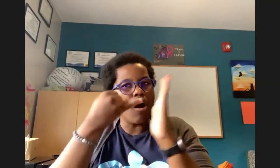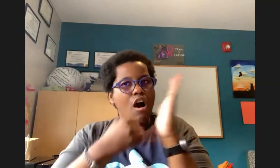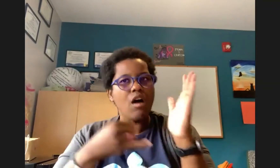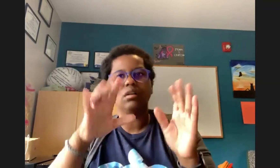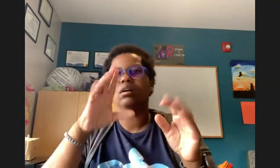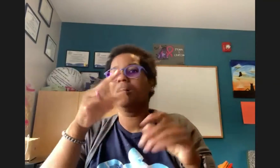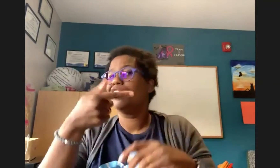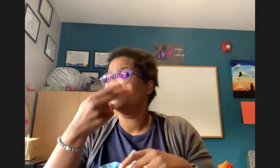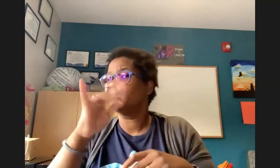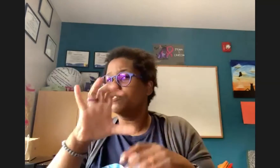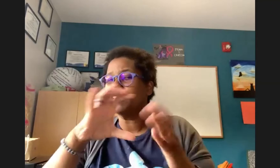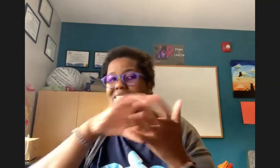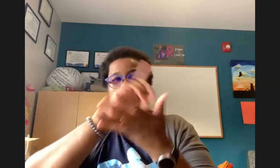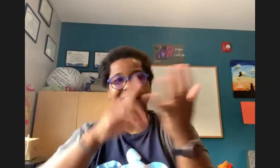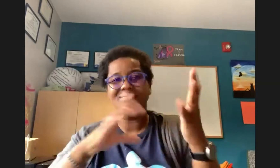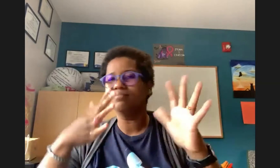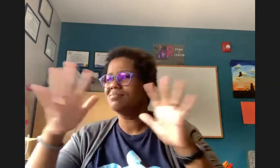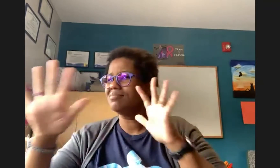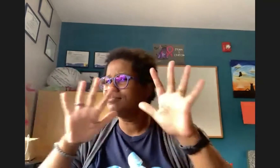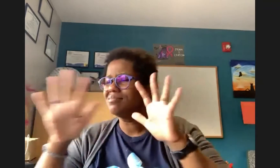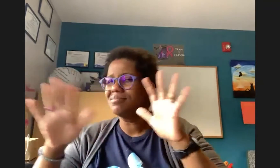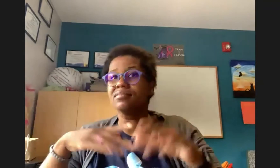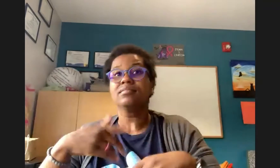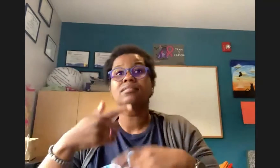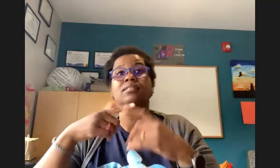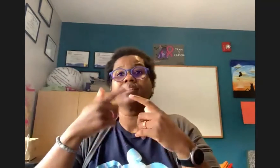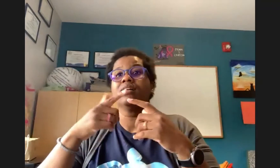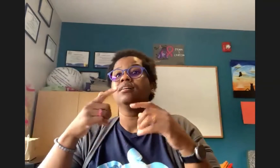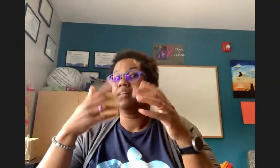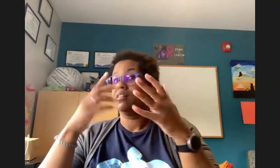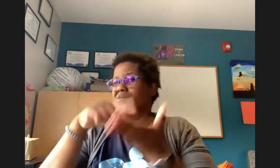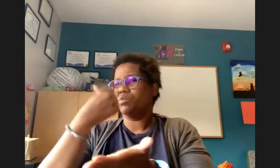We did graphic design, as well as other media.